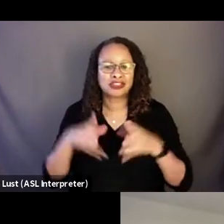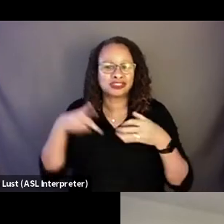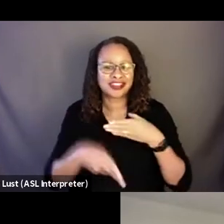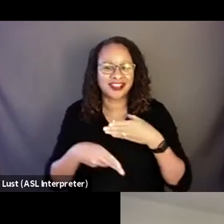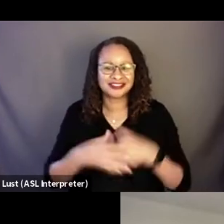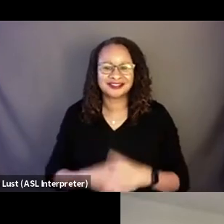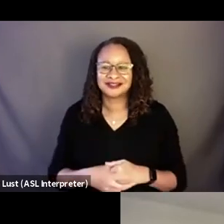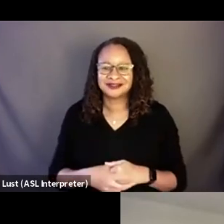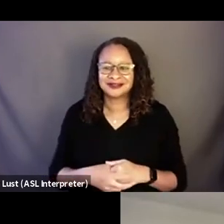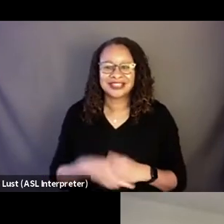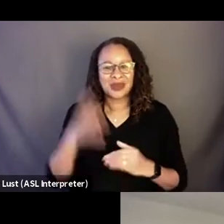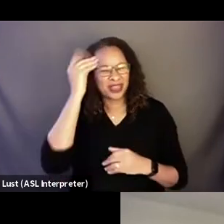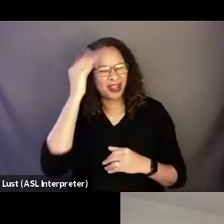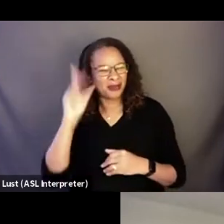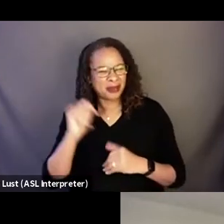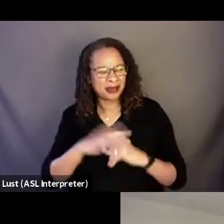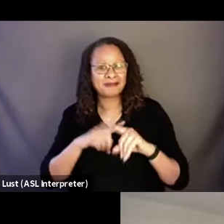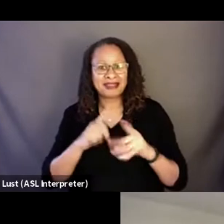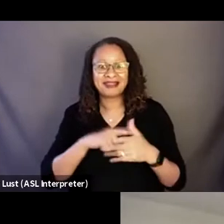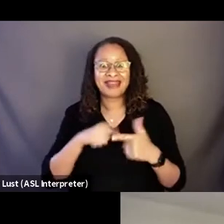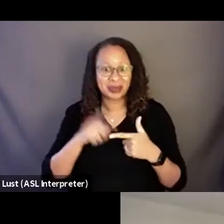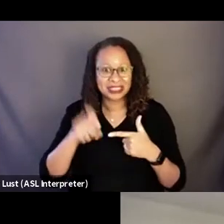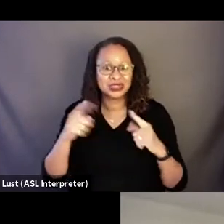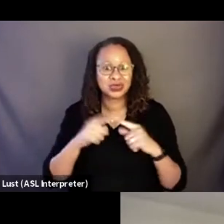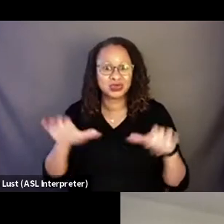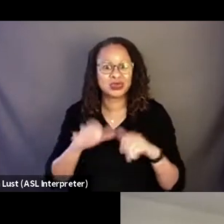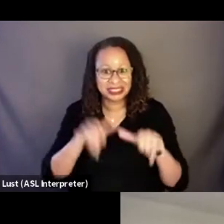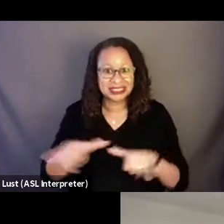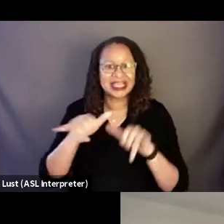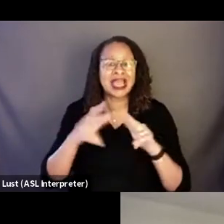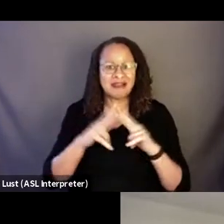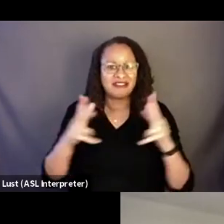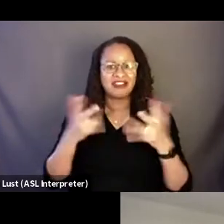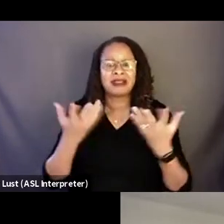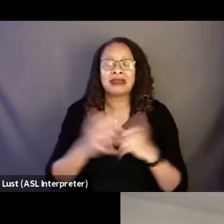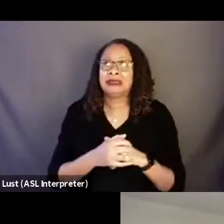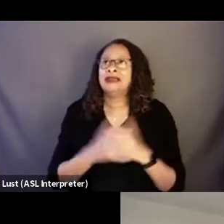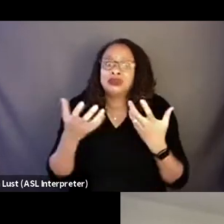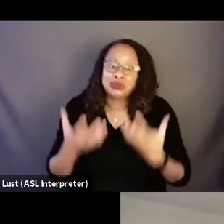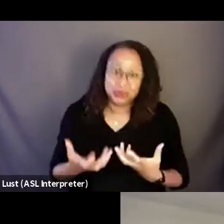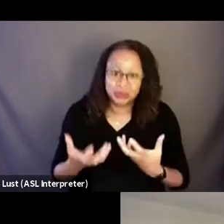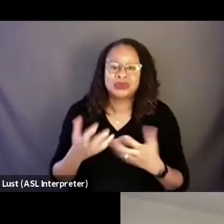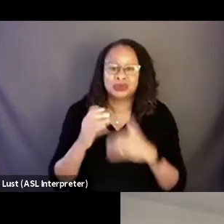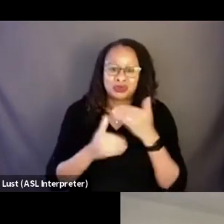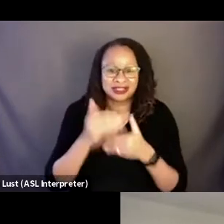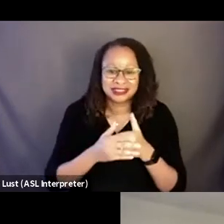We only thought about it, but we'd have to then do the same very cumbersome face-covering technology work, which is--